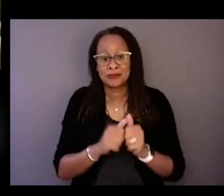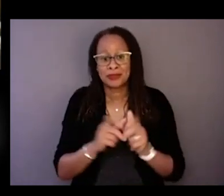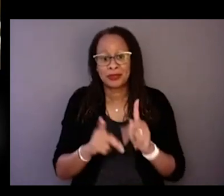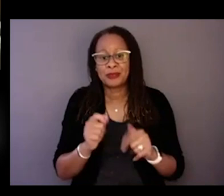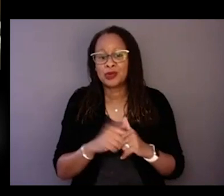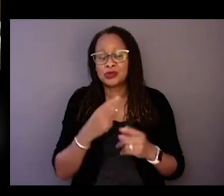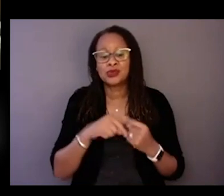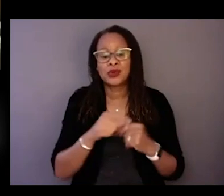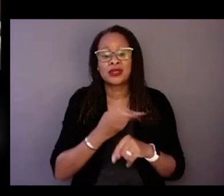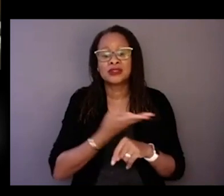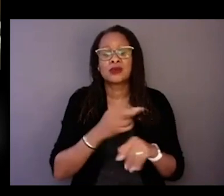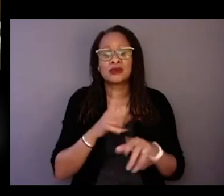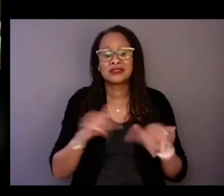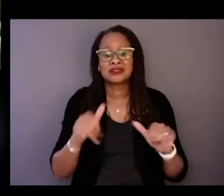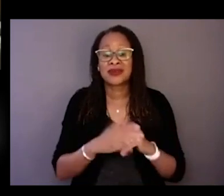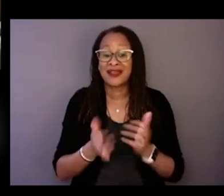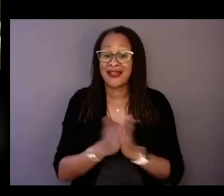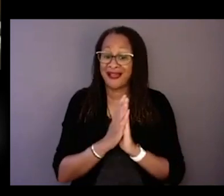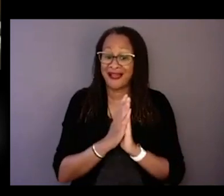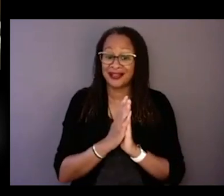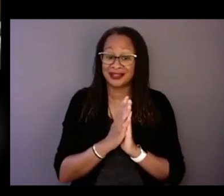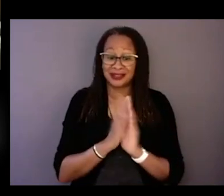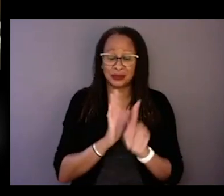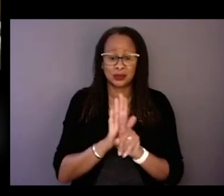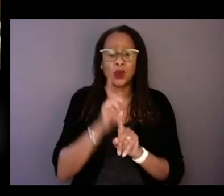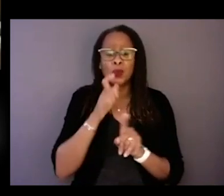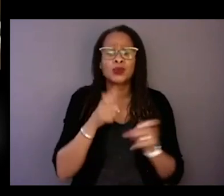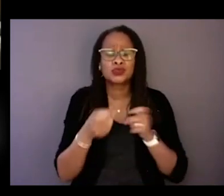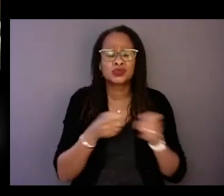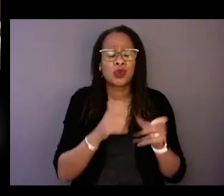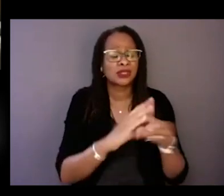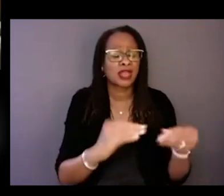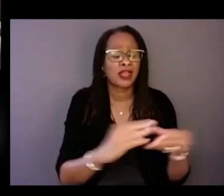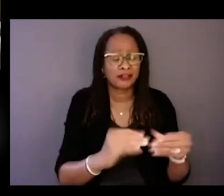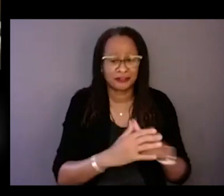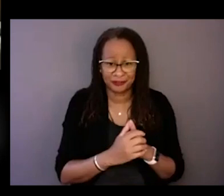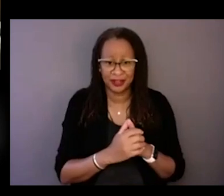that we ask ourselves, who's controlling the narrative and what might they be leaving out?